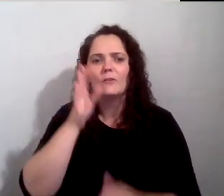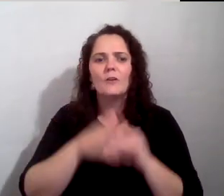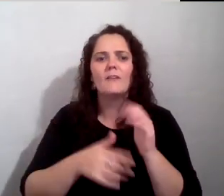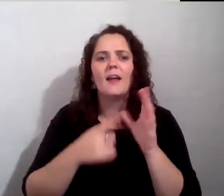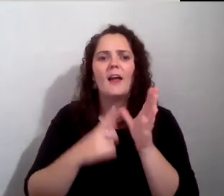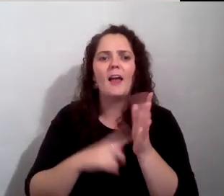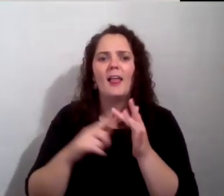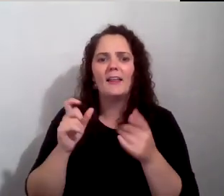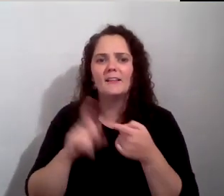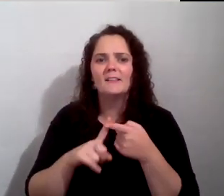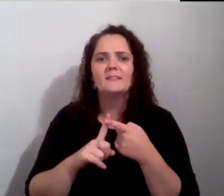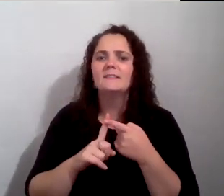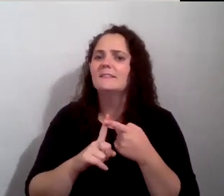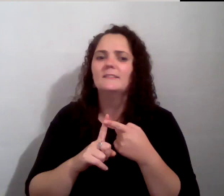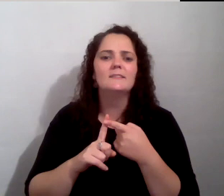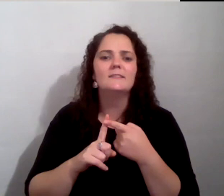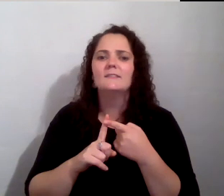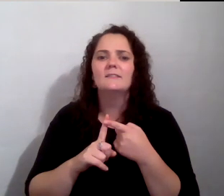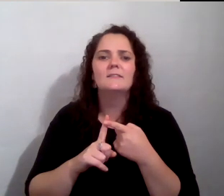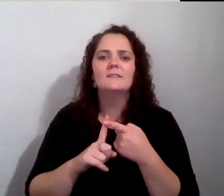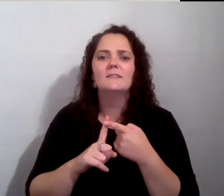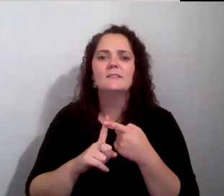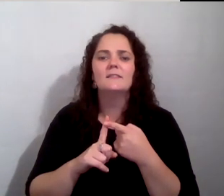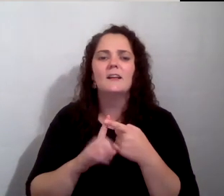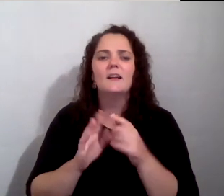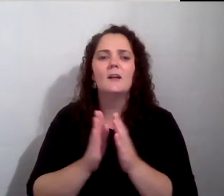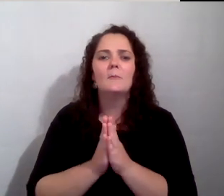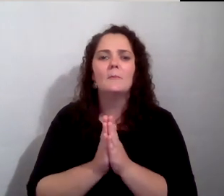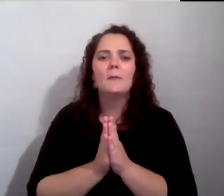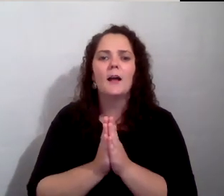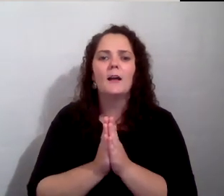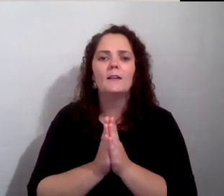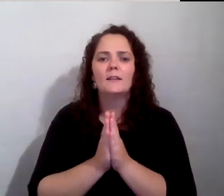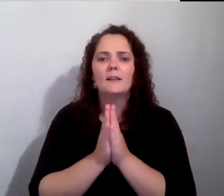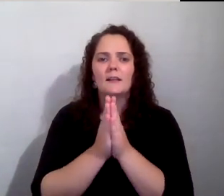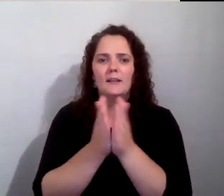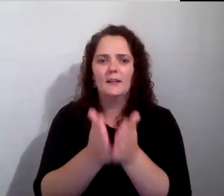to Barbara Blackman, his wife because her and her sight had